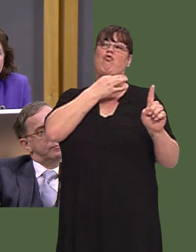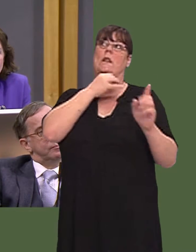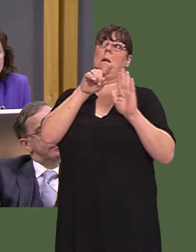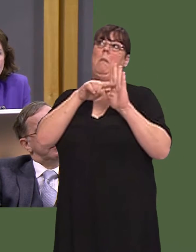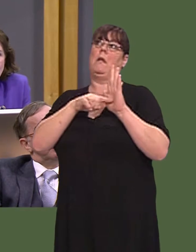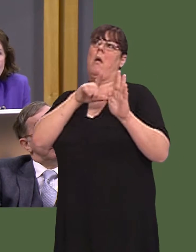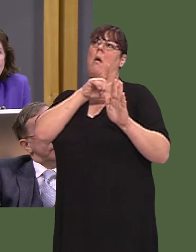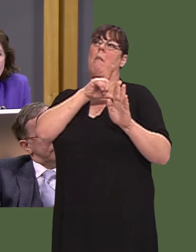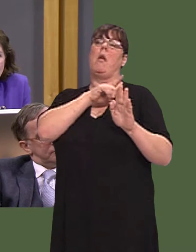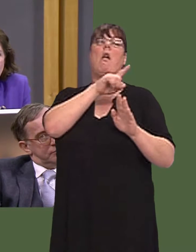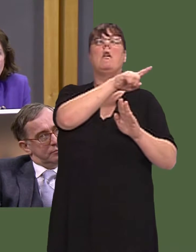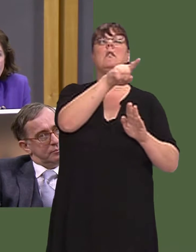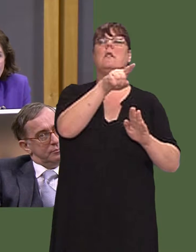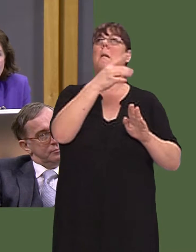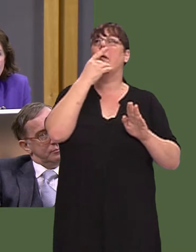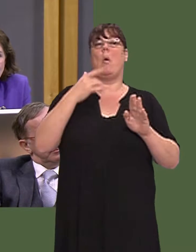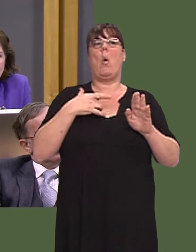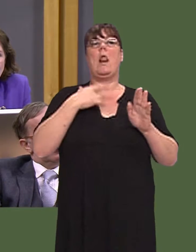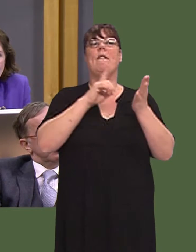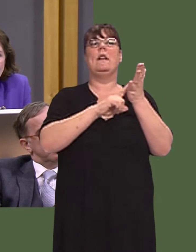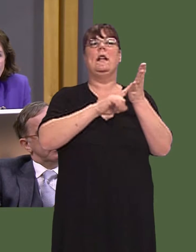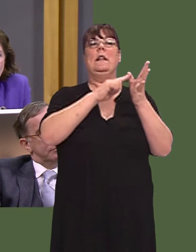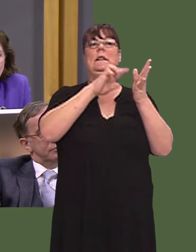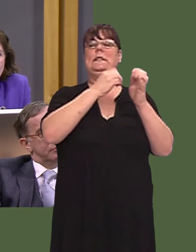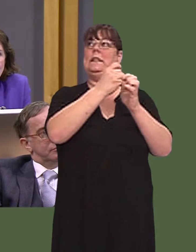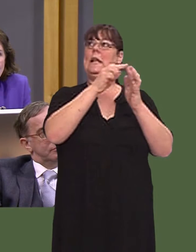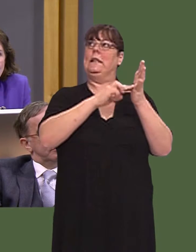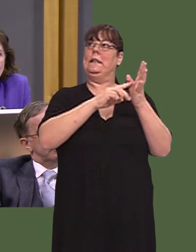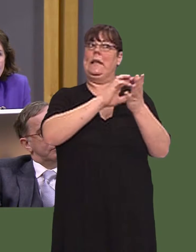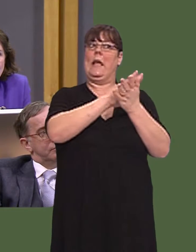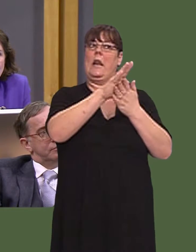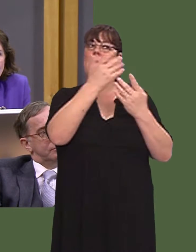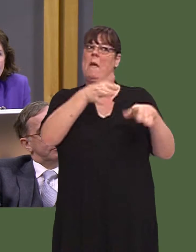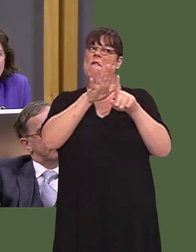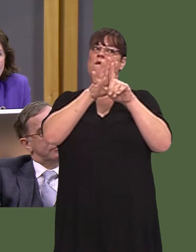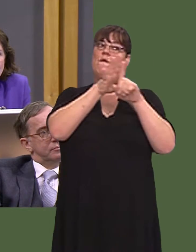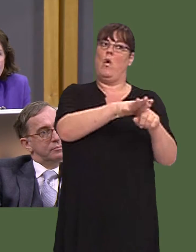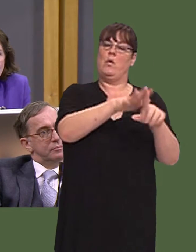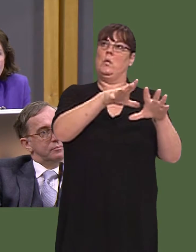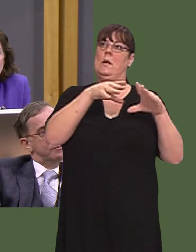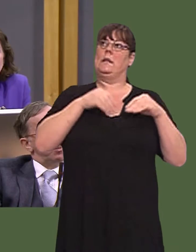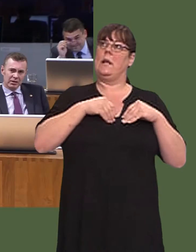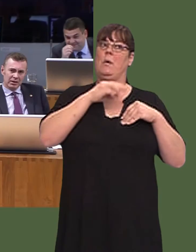a Welsh language school upon people in Llangennech near Llanelli, against the overwhelming wishes